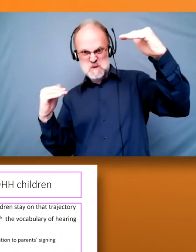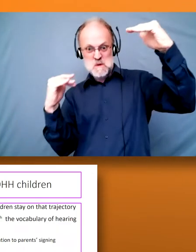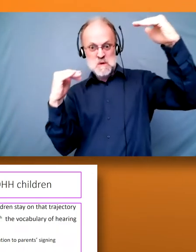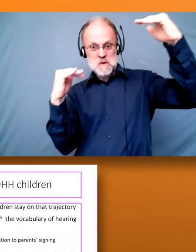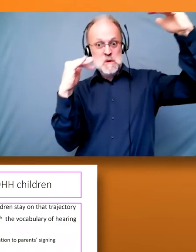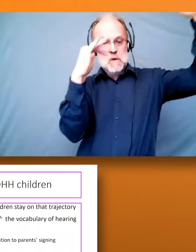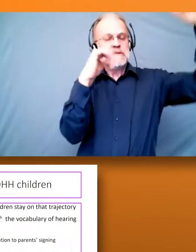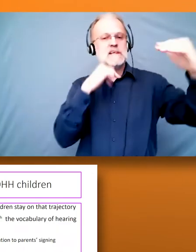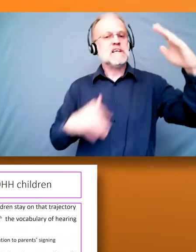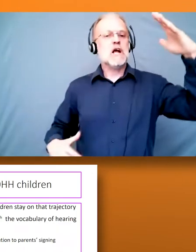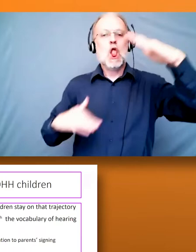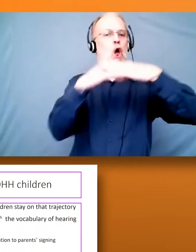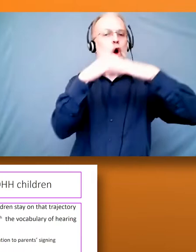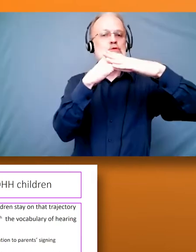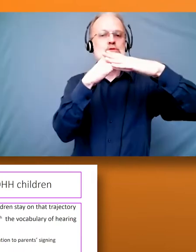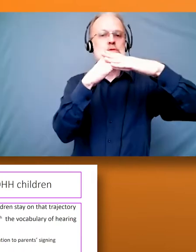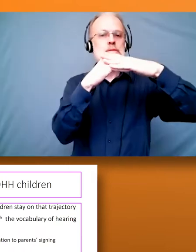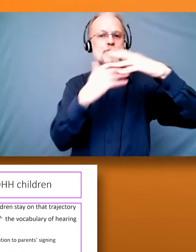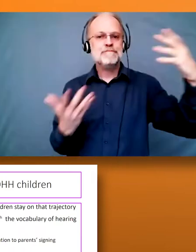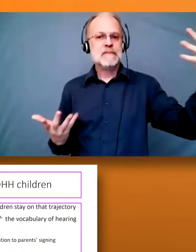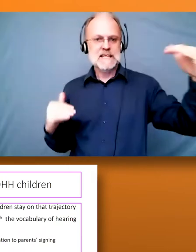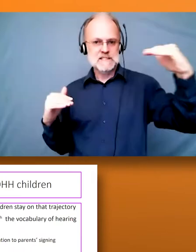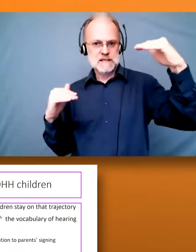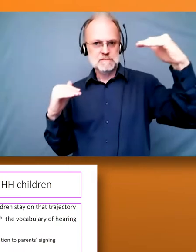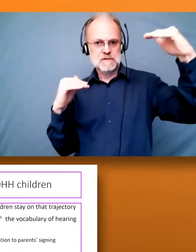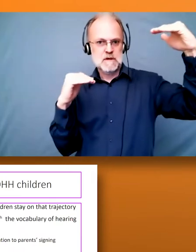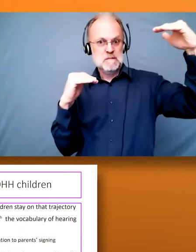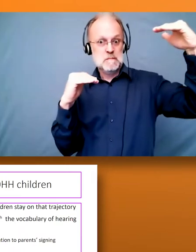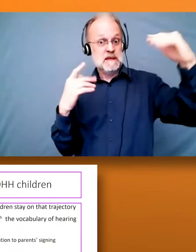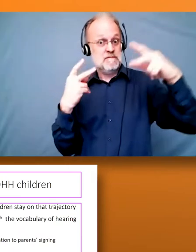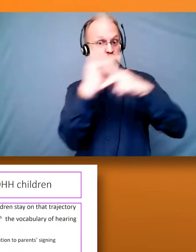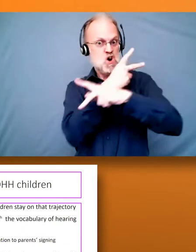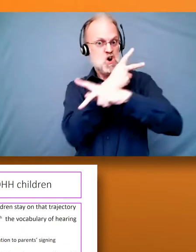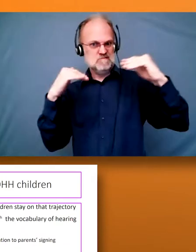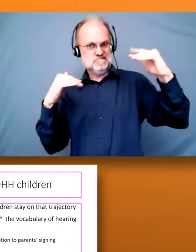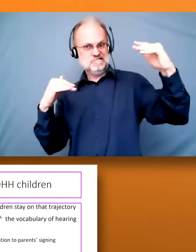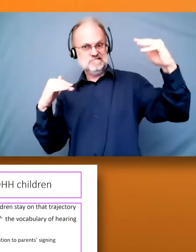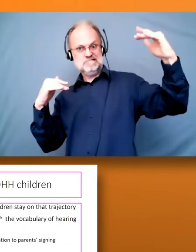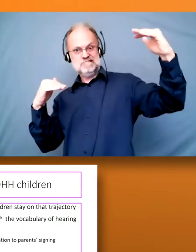And I'll show you a study that looked at that. We don't seem to be able to-- it seems to widen,